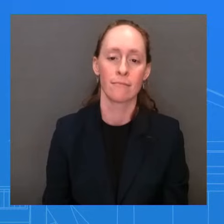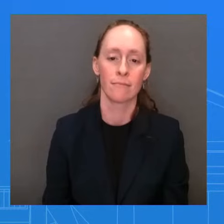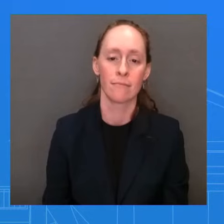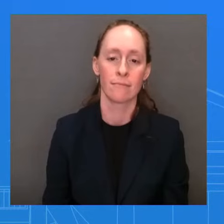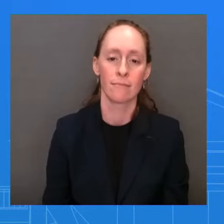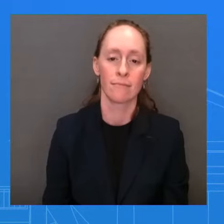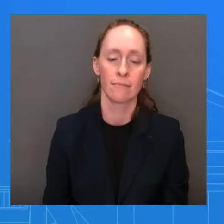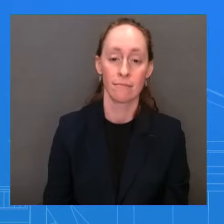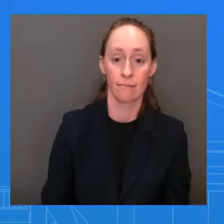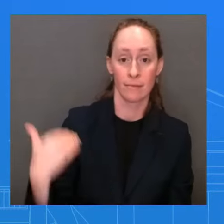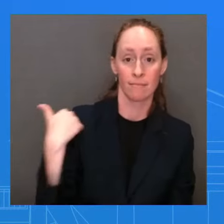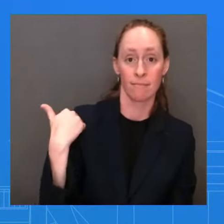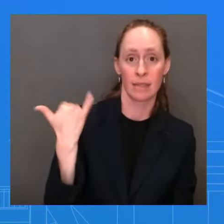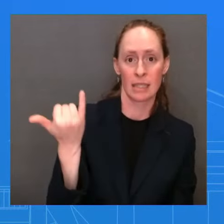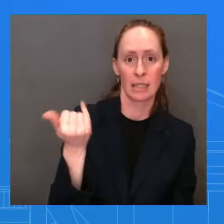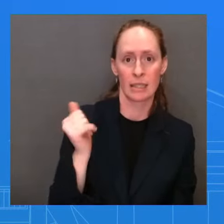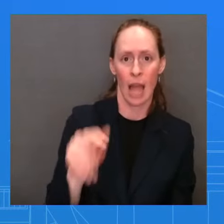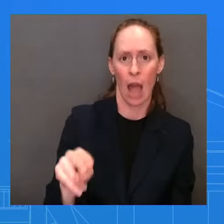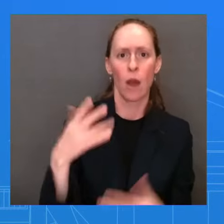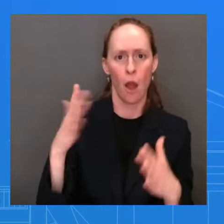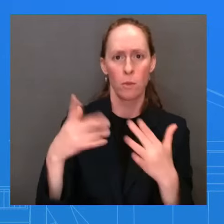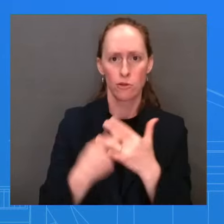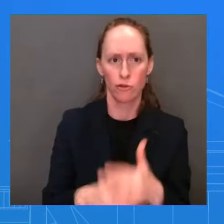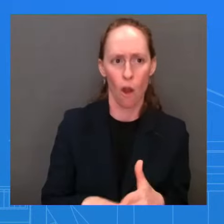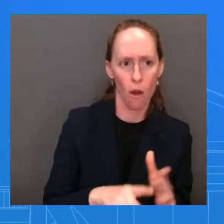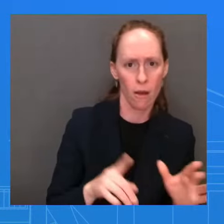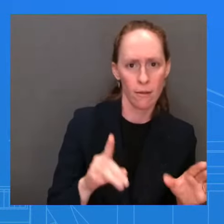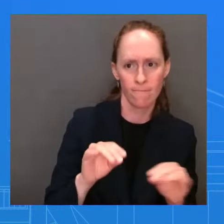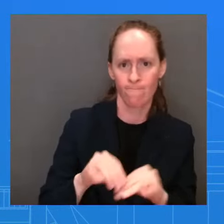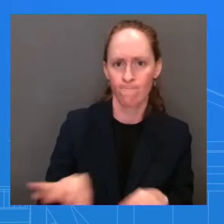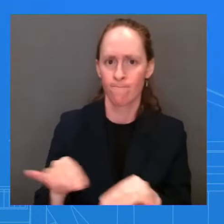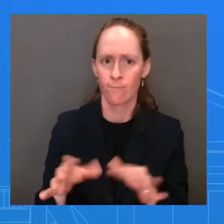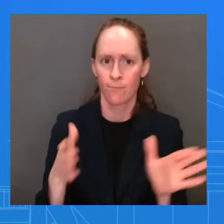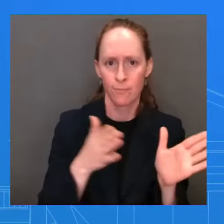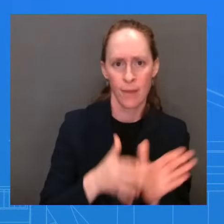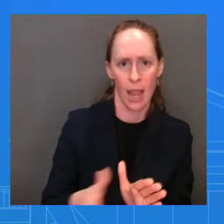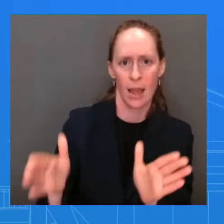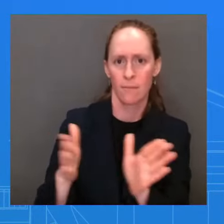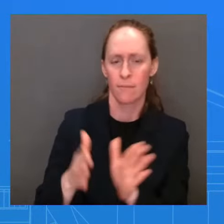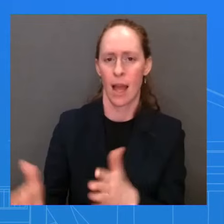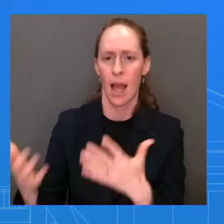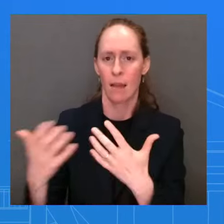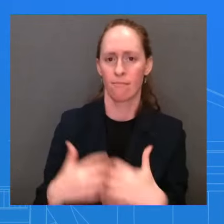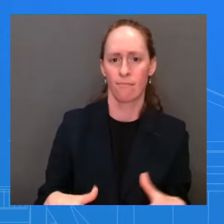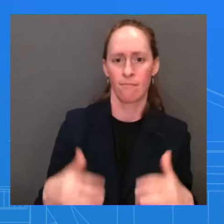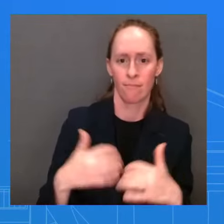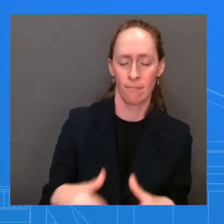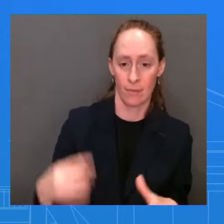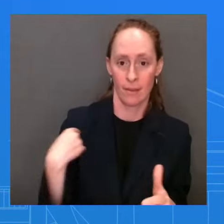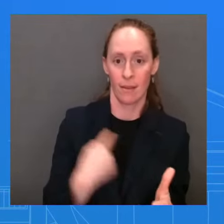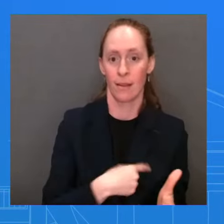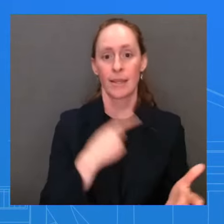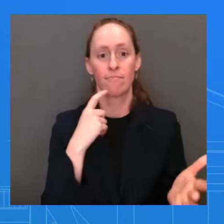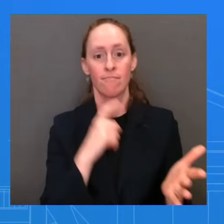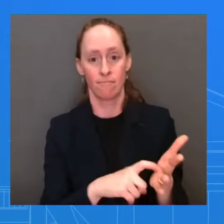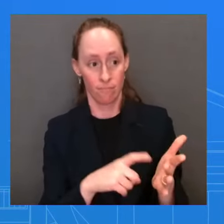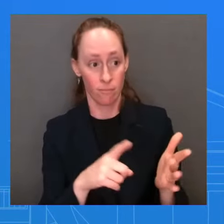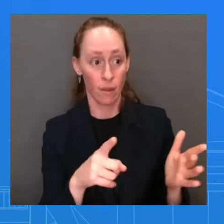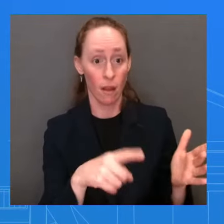that the unlawful immigration is down. And so, what they have put forth -- forth in their protocol and their processes is working.